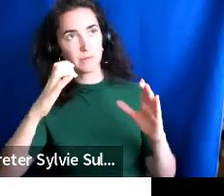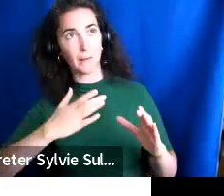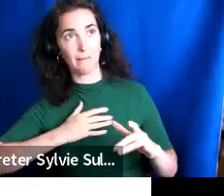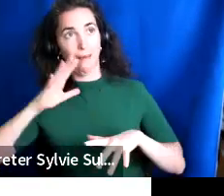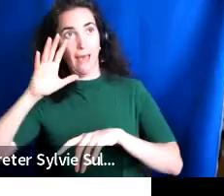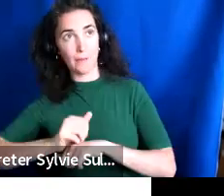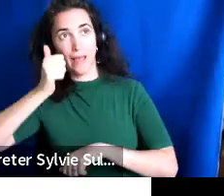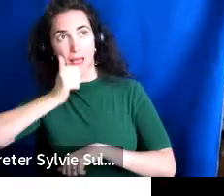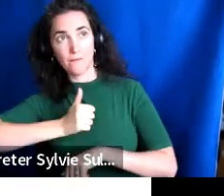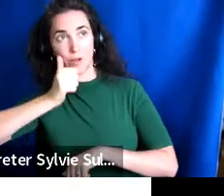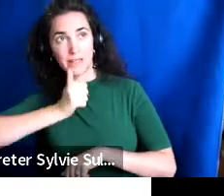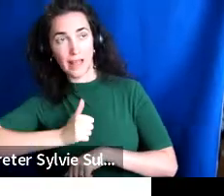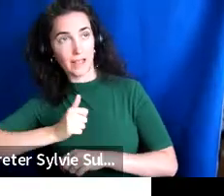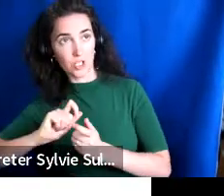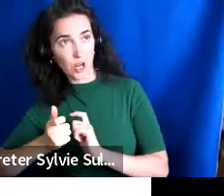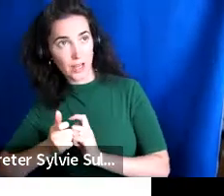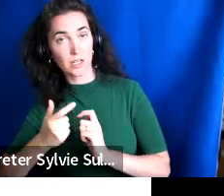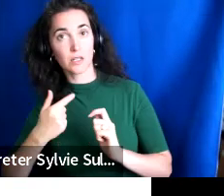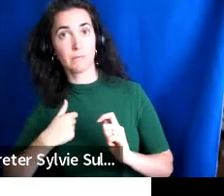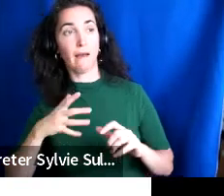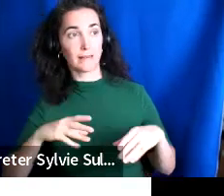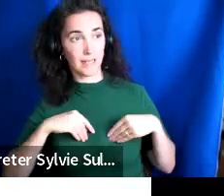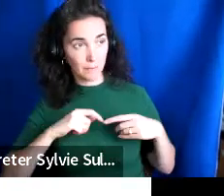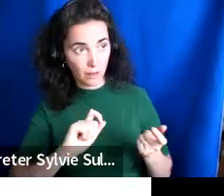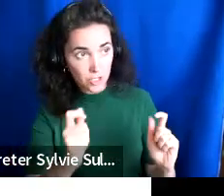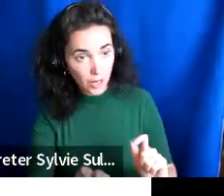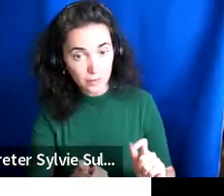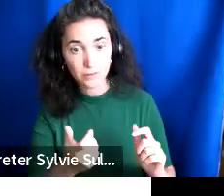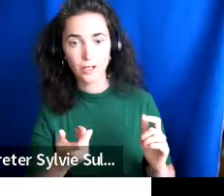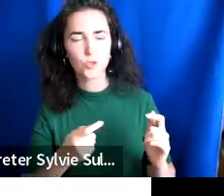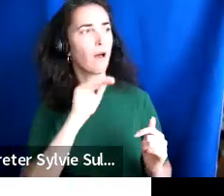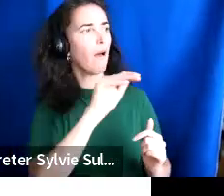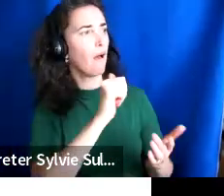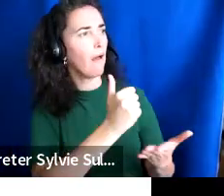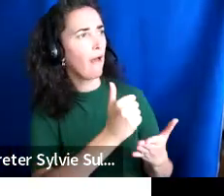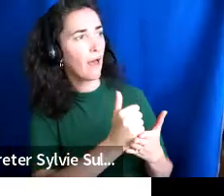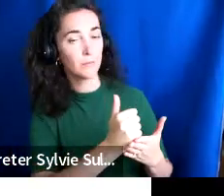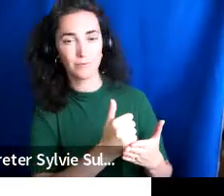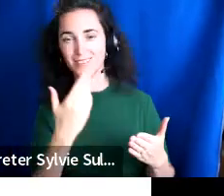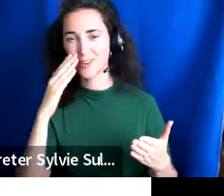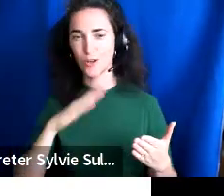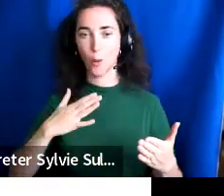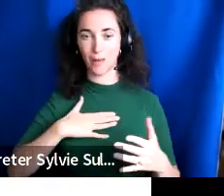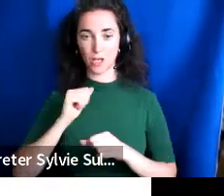Description. Okay, very often we forget that we have same works outside of our job descriptions.